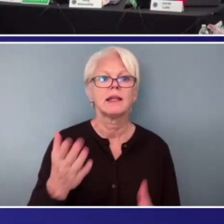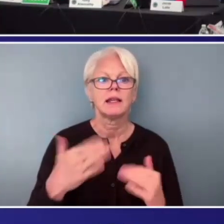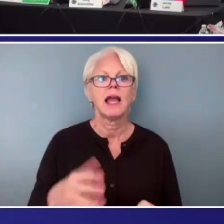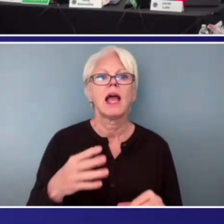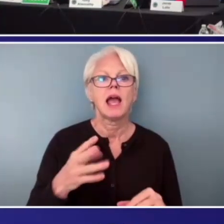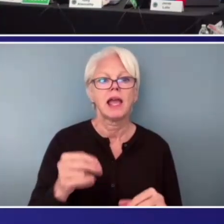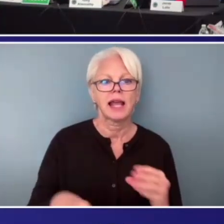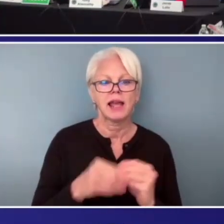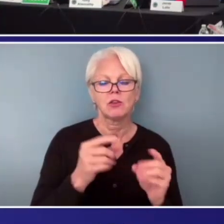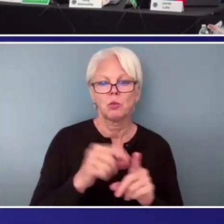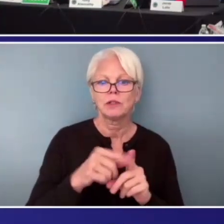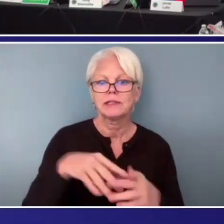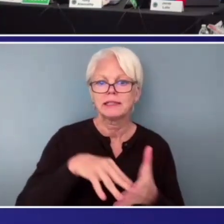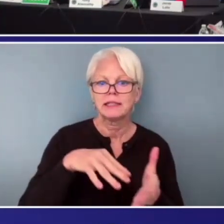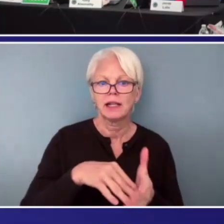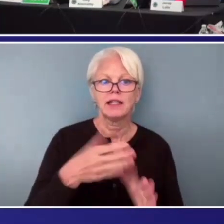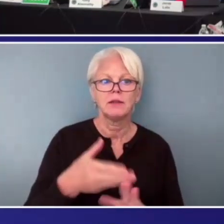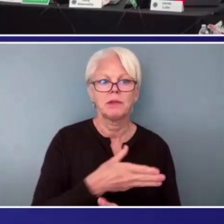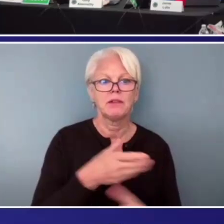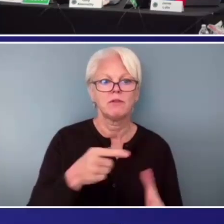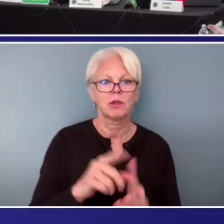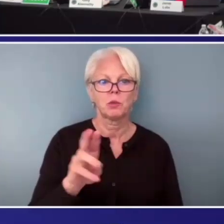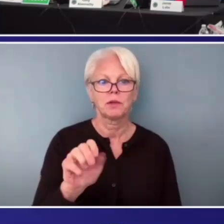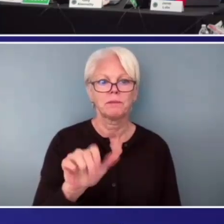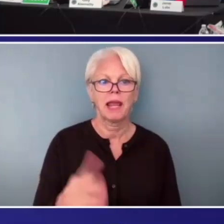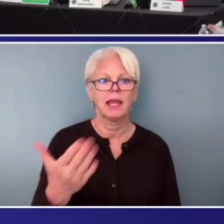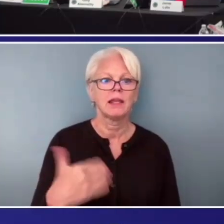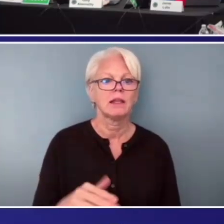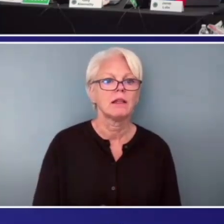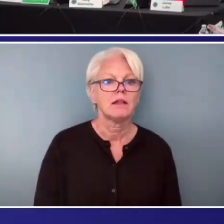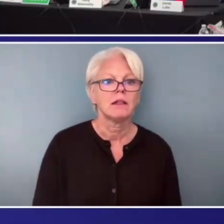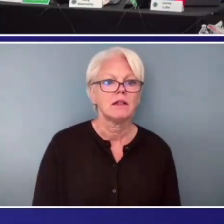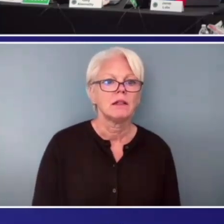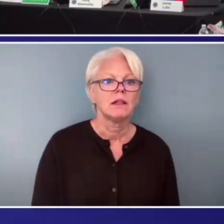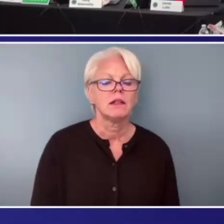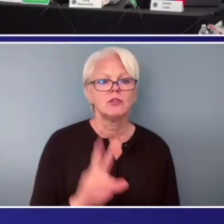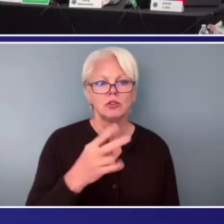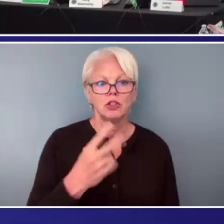comma before the word may. (2), annual, annual limits on or after July